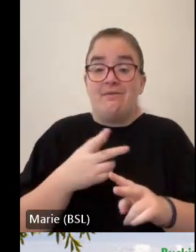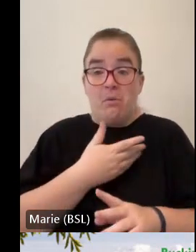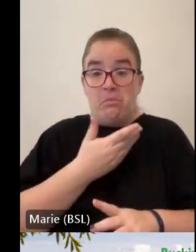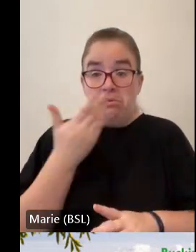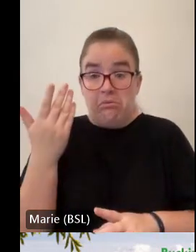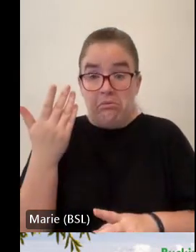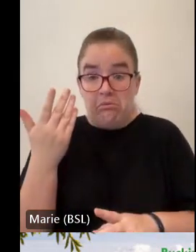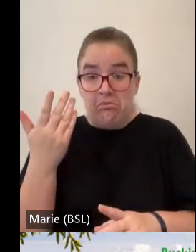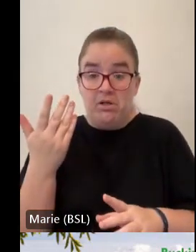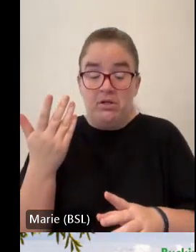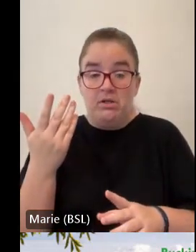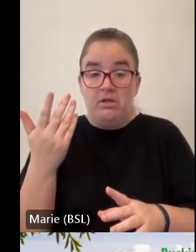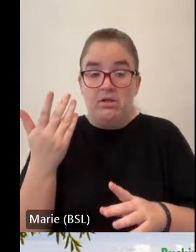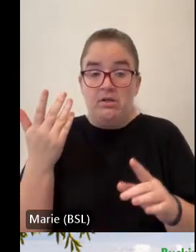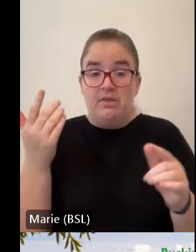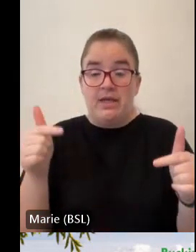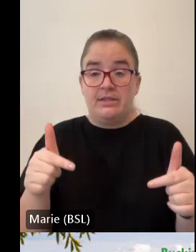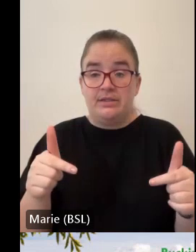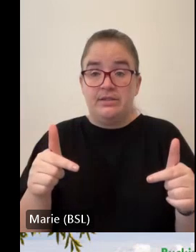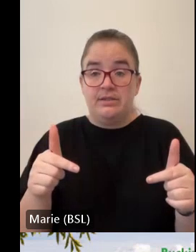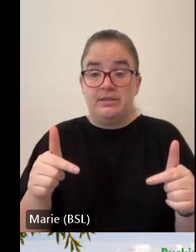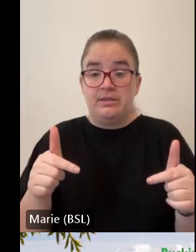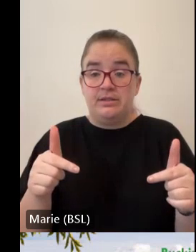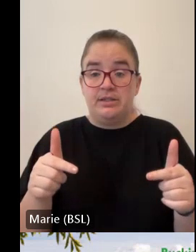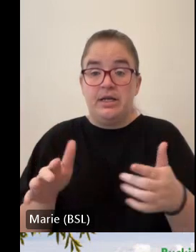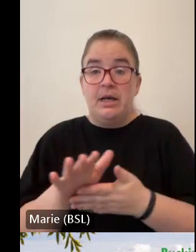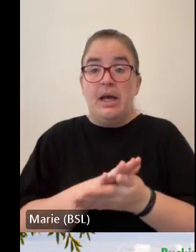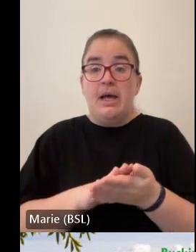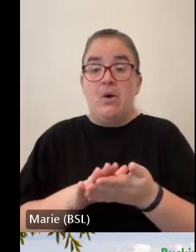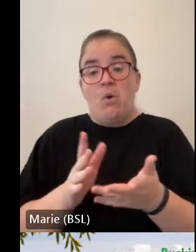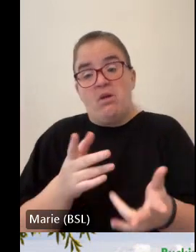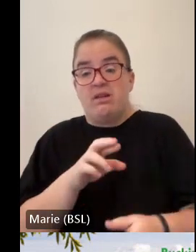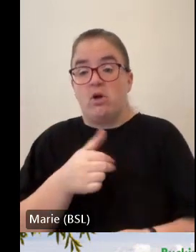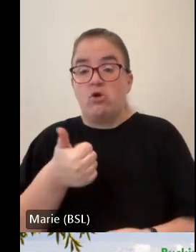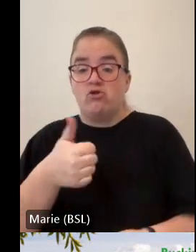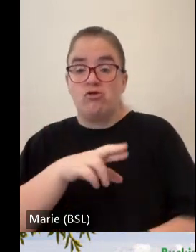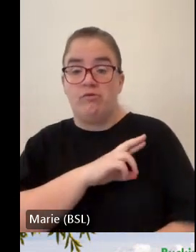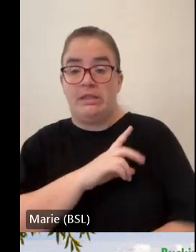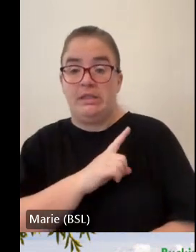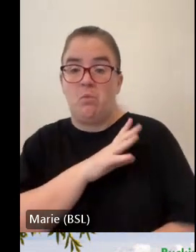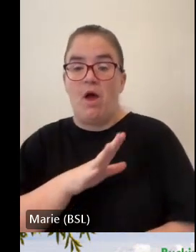And you know, there is a good reason why not. They should refund you.